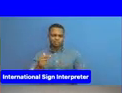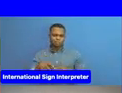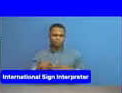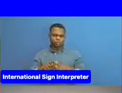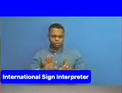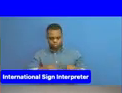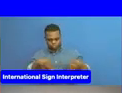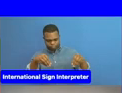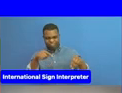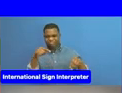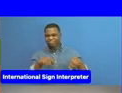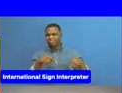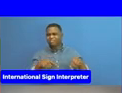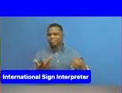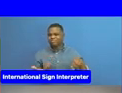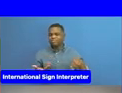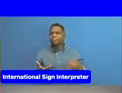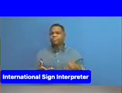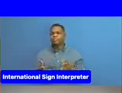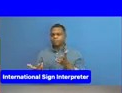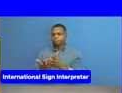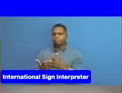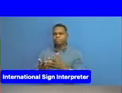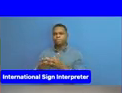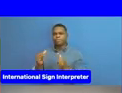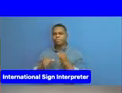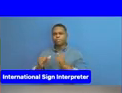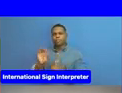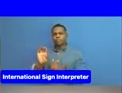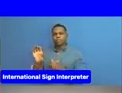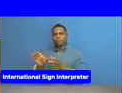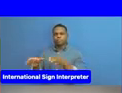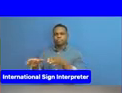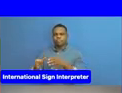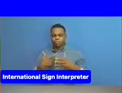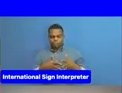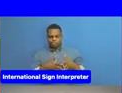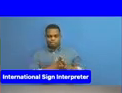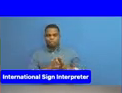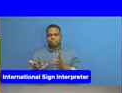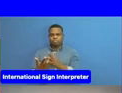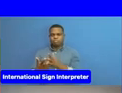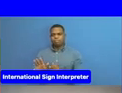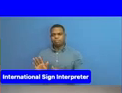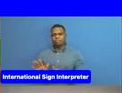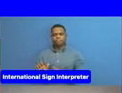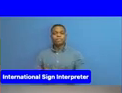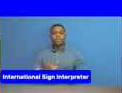to help applicants in setting up meaningful partnerships and creating, creating an impactful proposal. I will not say too much about it